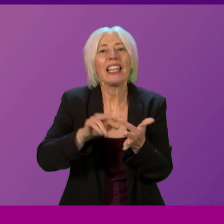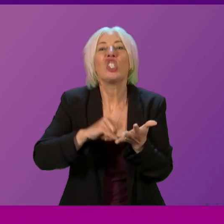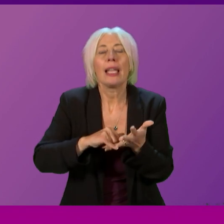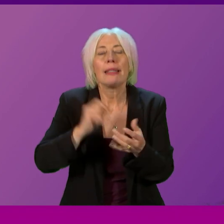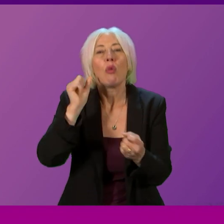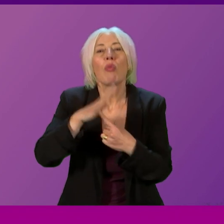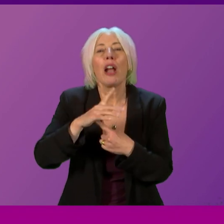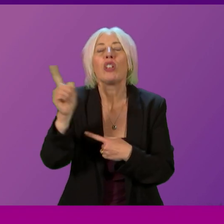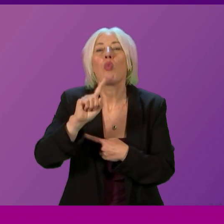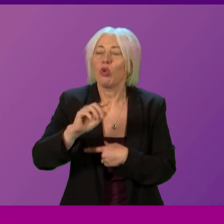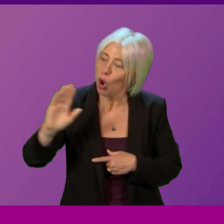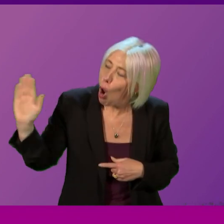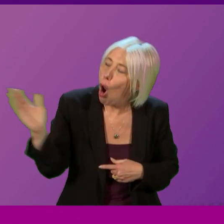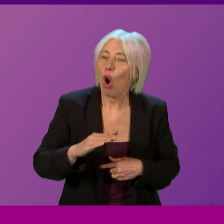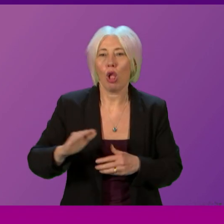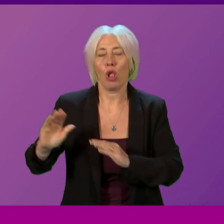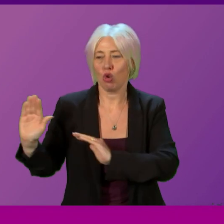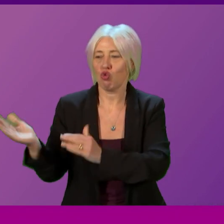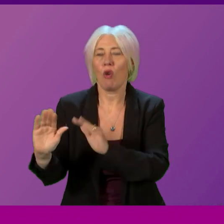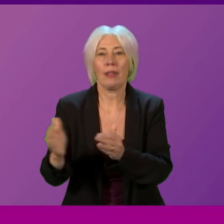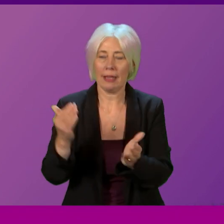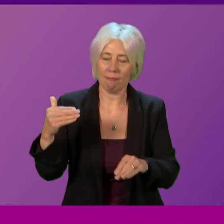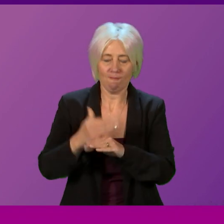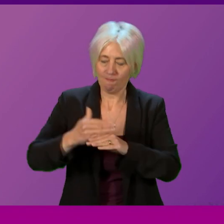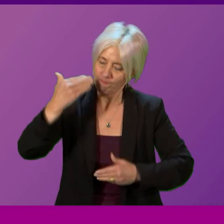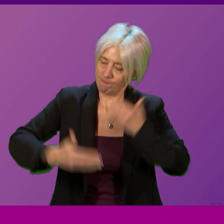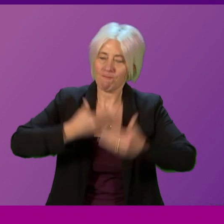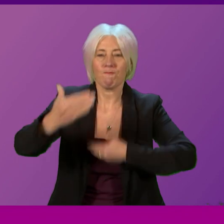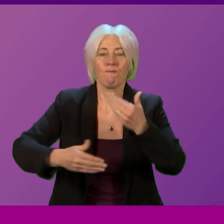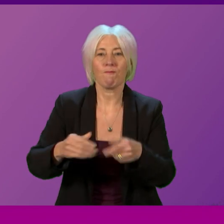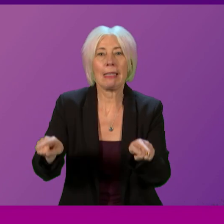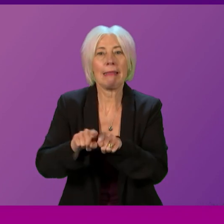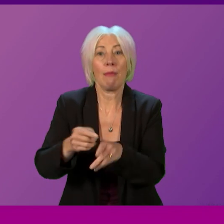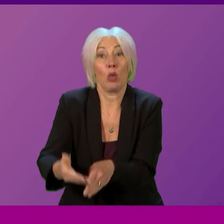get all services back to functioning as they were before the pandemic, as people have a